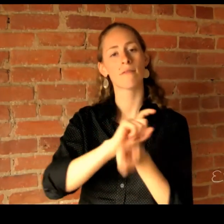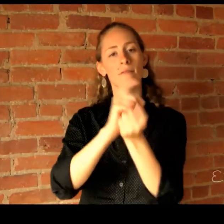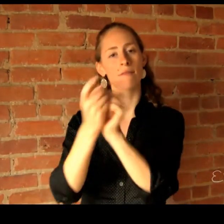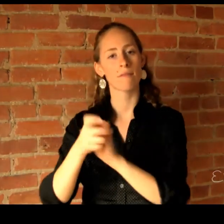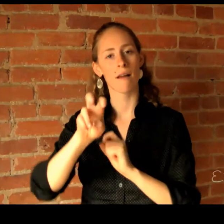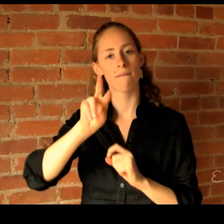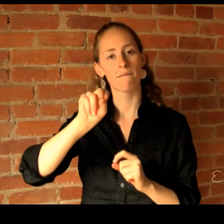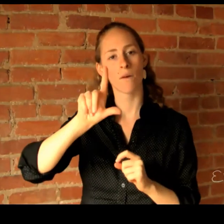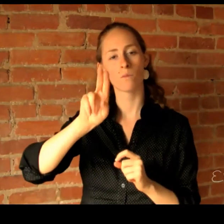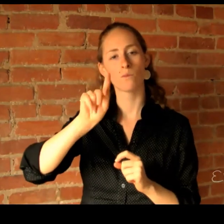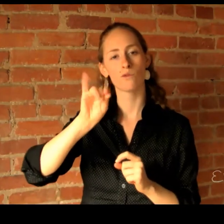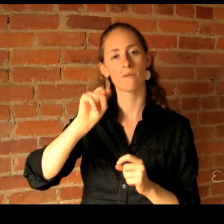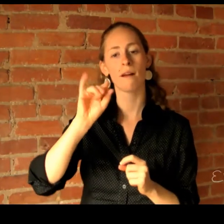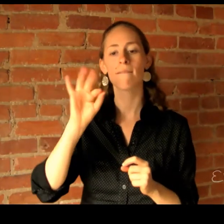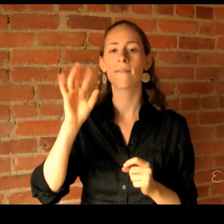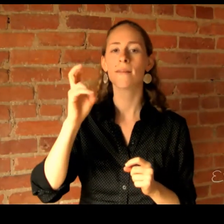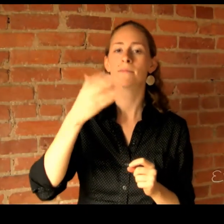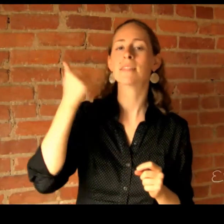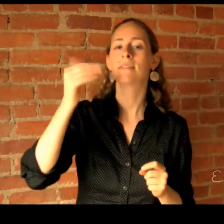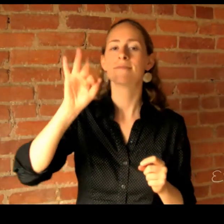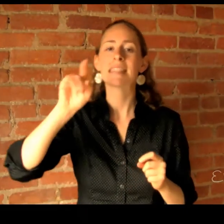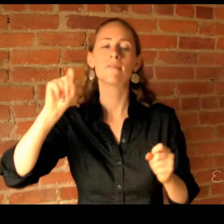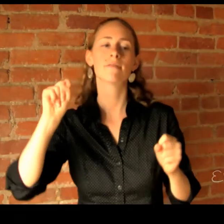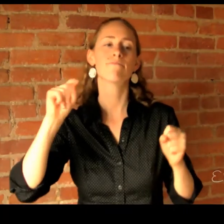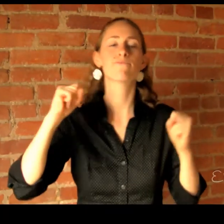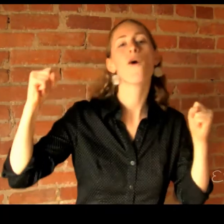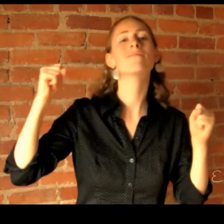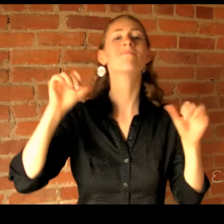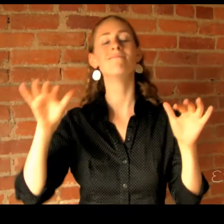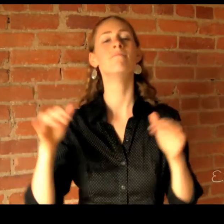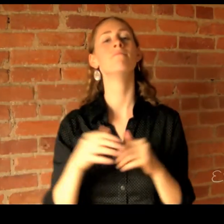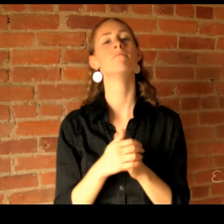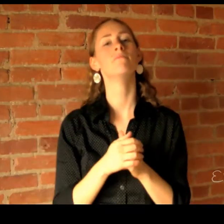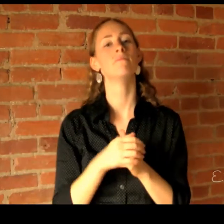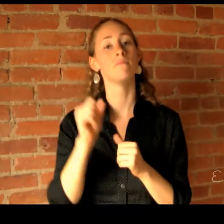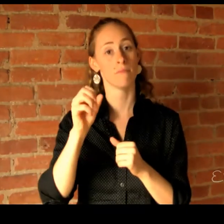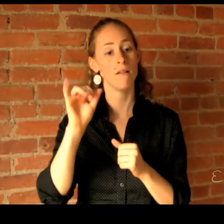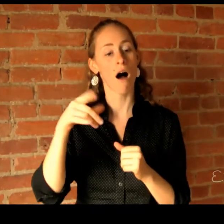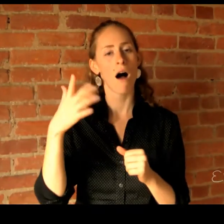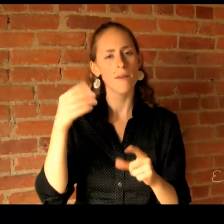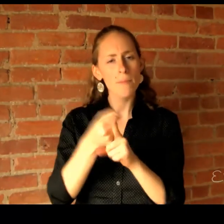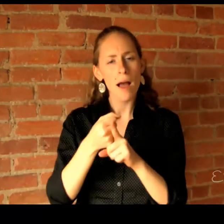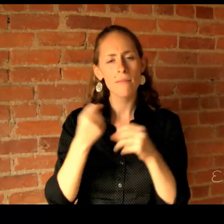evolution theory, in terms of favoring the best, fittest and strongest. This theory made a deep